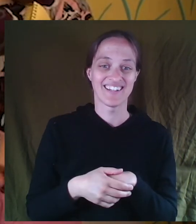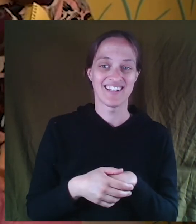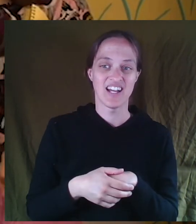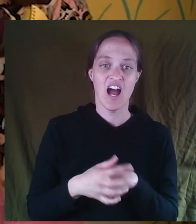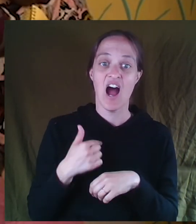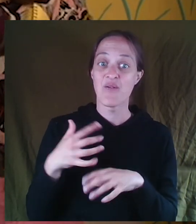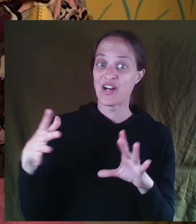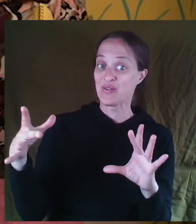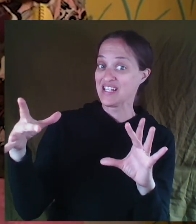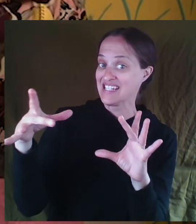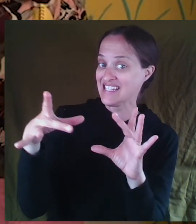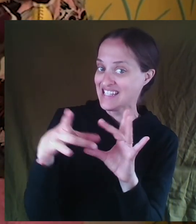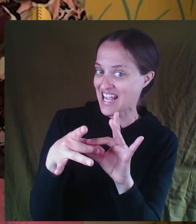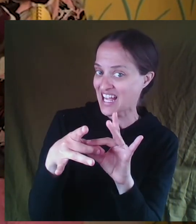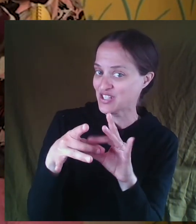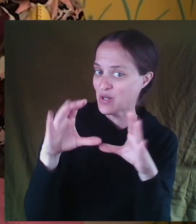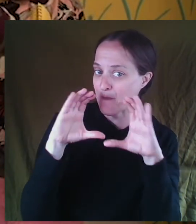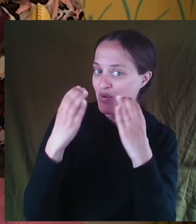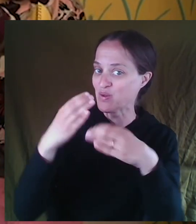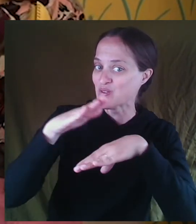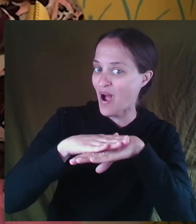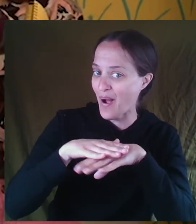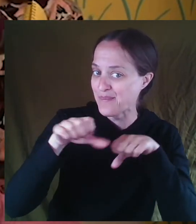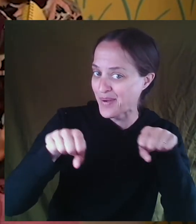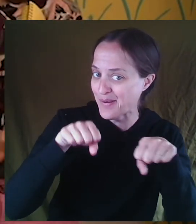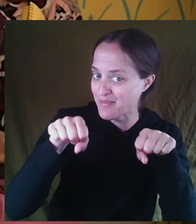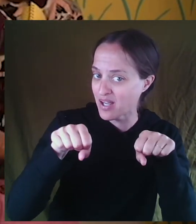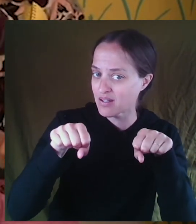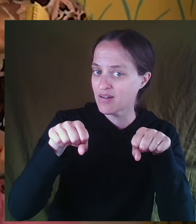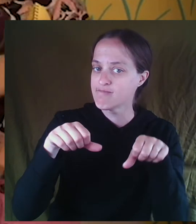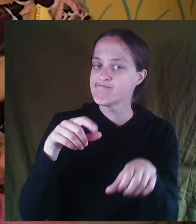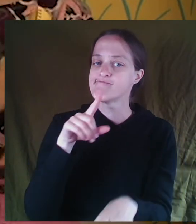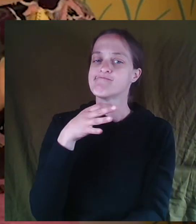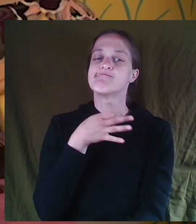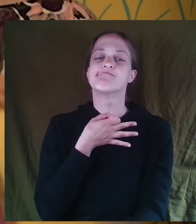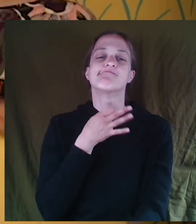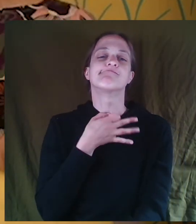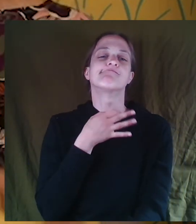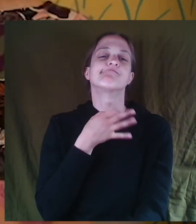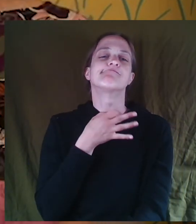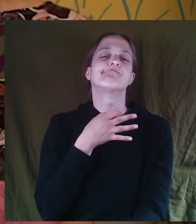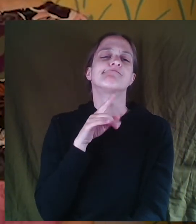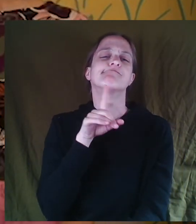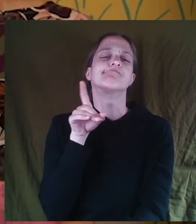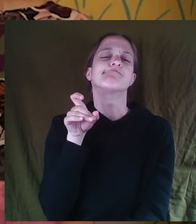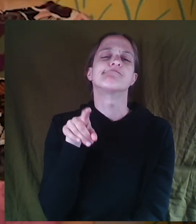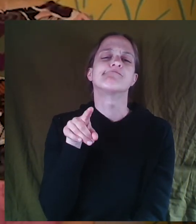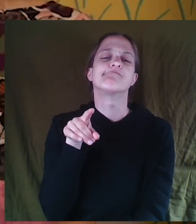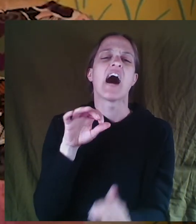I want to attach some balloons to my bike. My question for you is this,